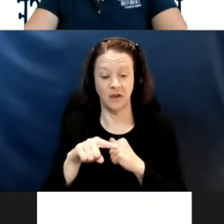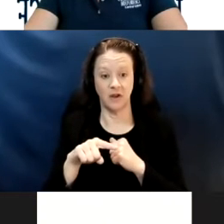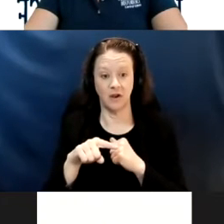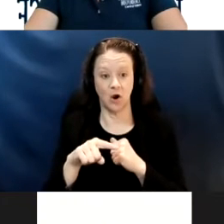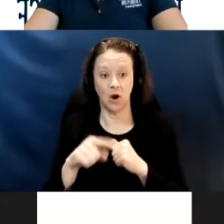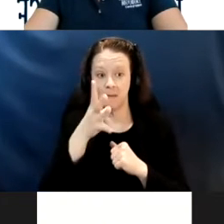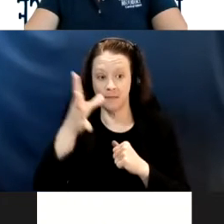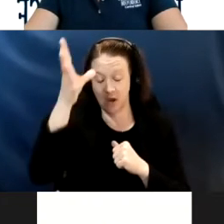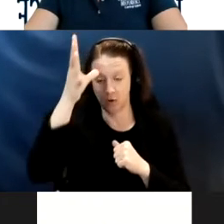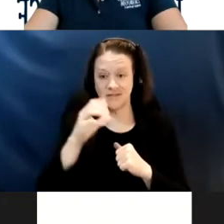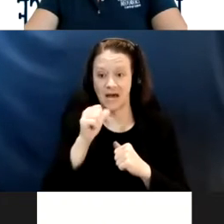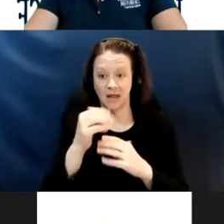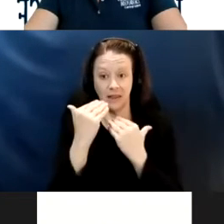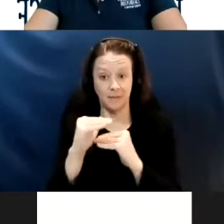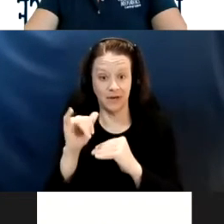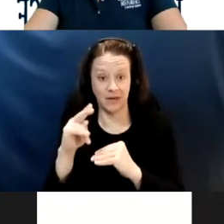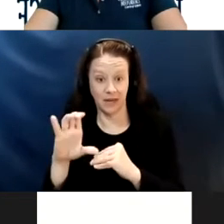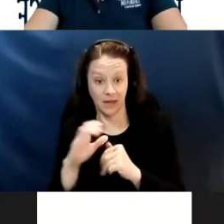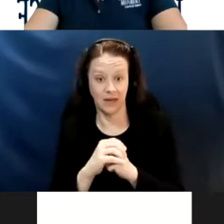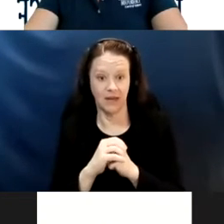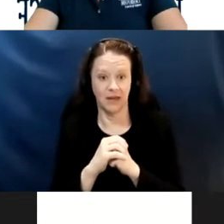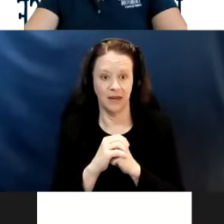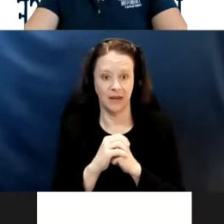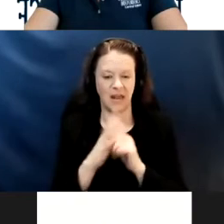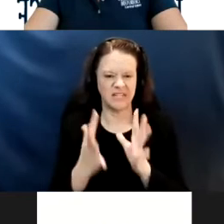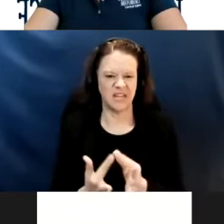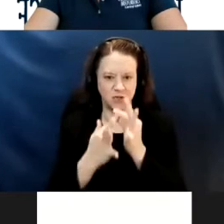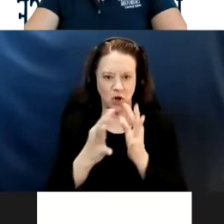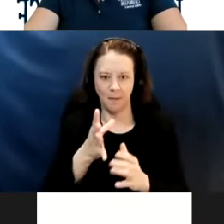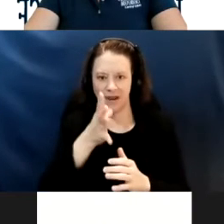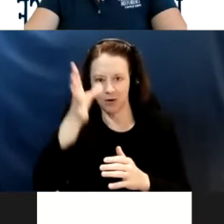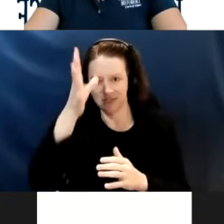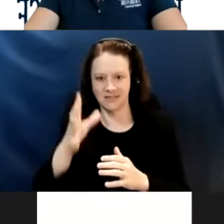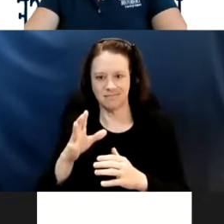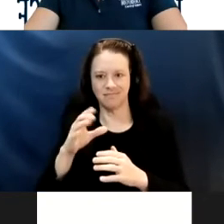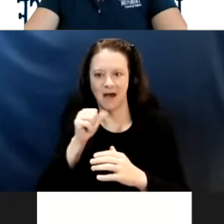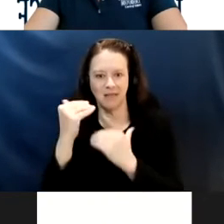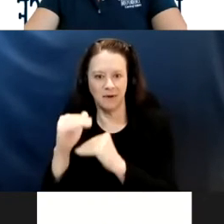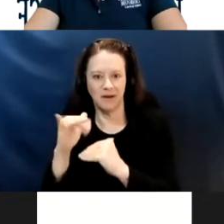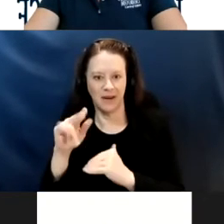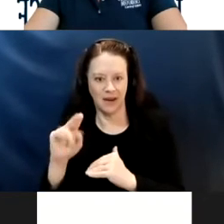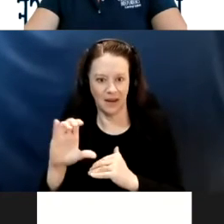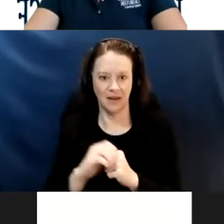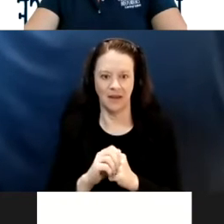and they have young children and families. Deaf and Hard of Hearing Service,